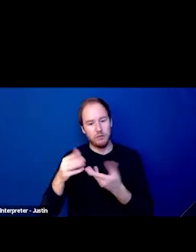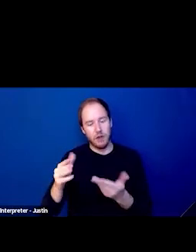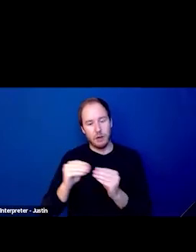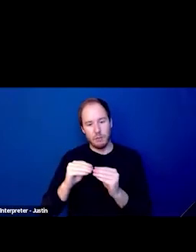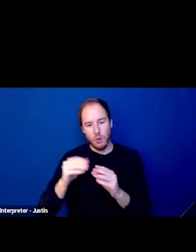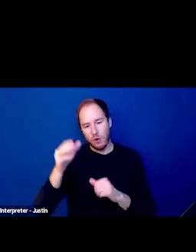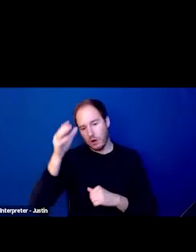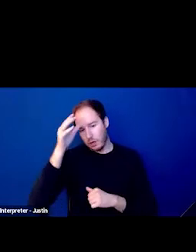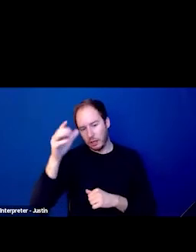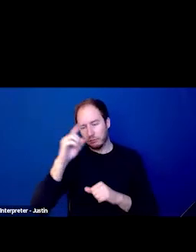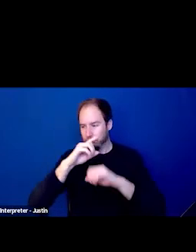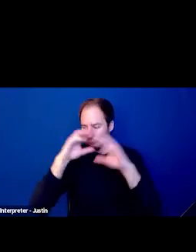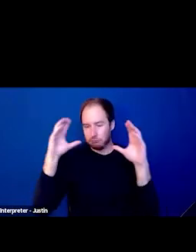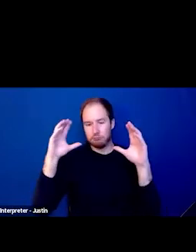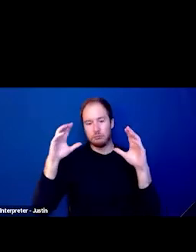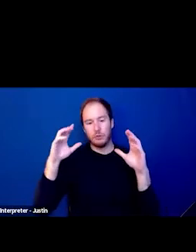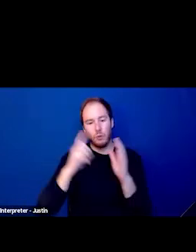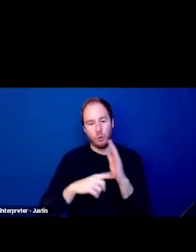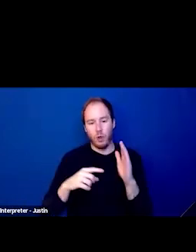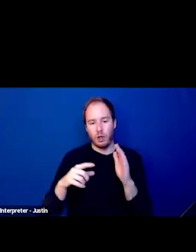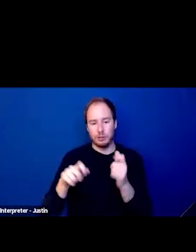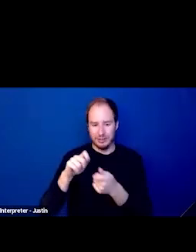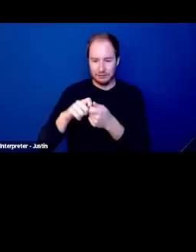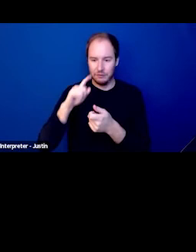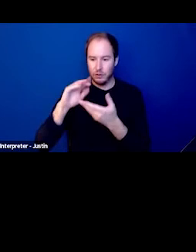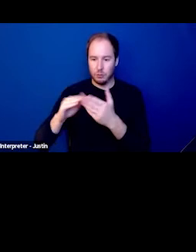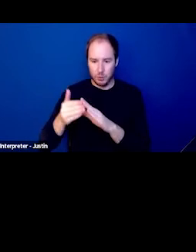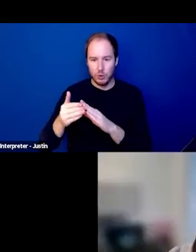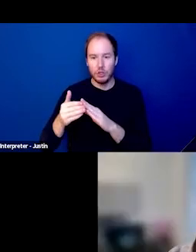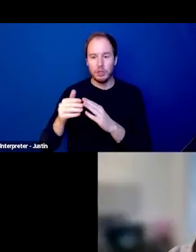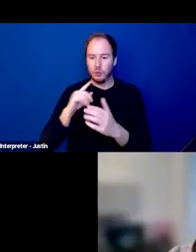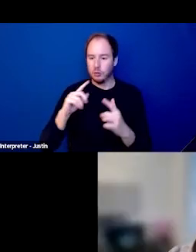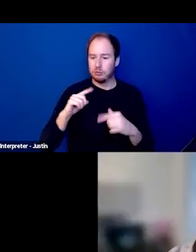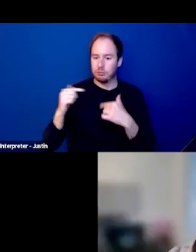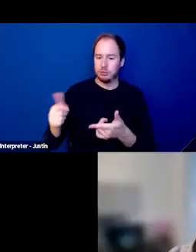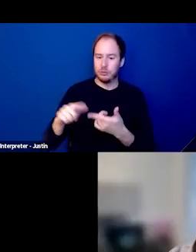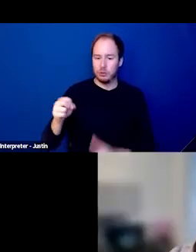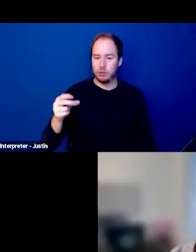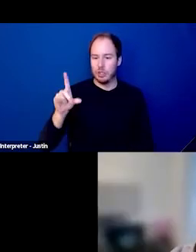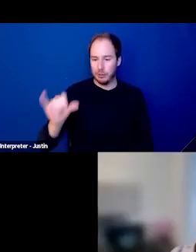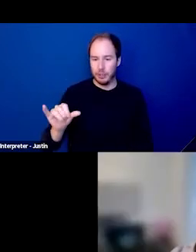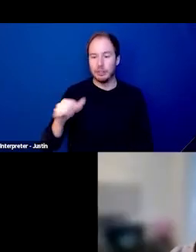in more specific community terms and practice. So I will hand it over to Shelby, really excited to have you here, Shelby,